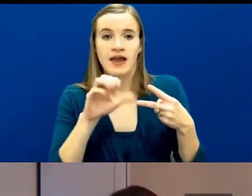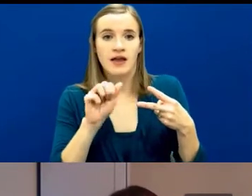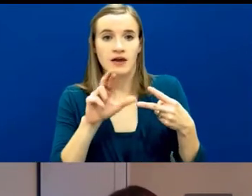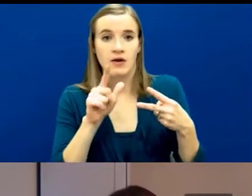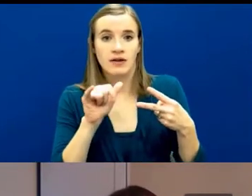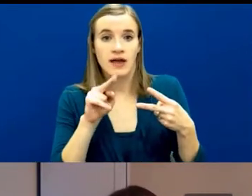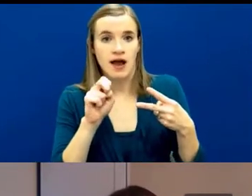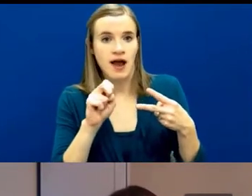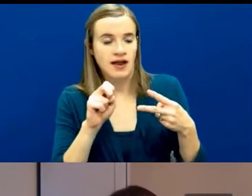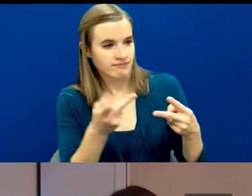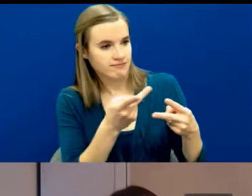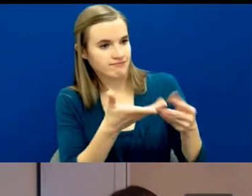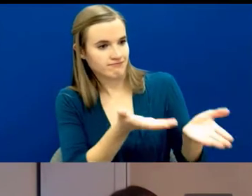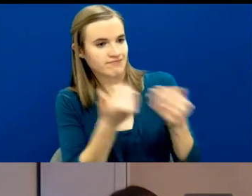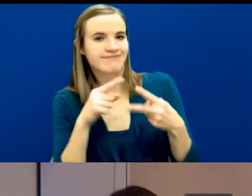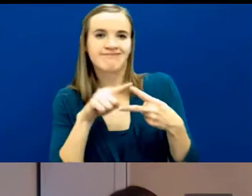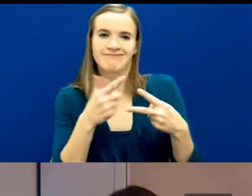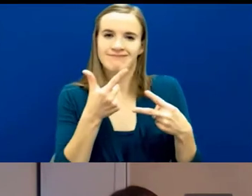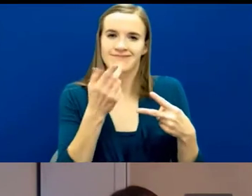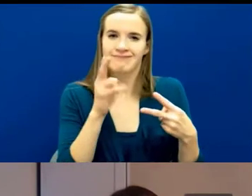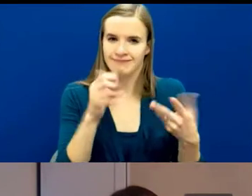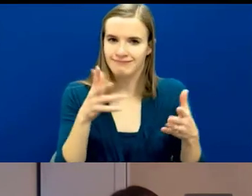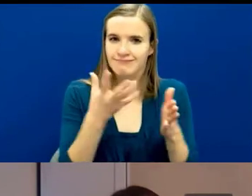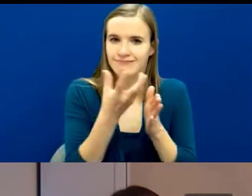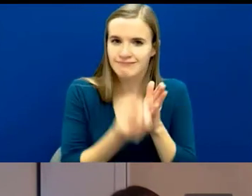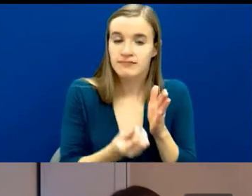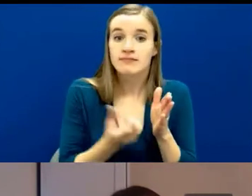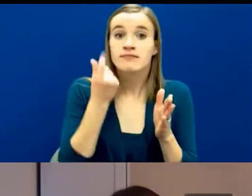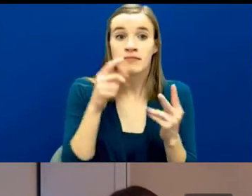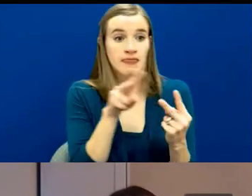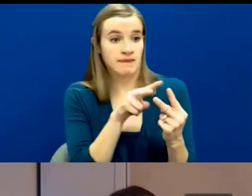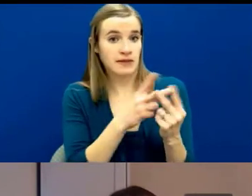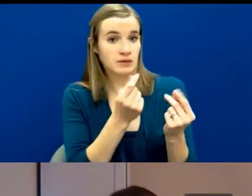Shall Overcome around the country during the Civil Rights Movement. So we started